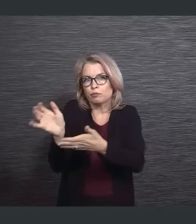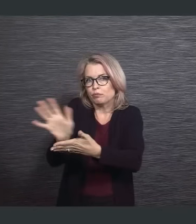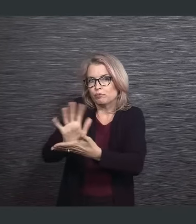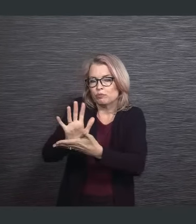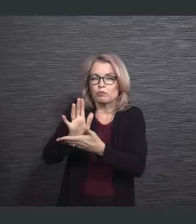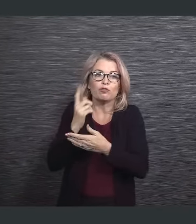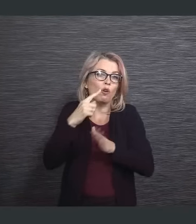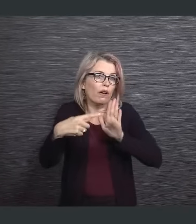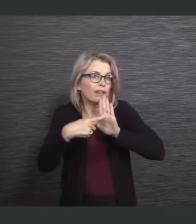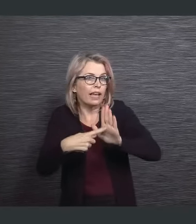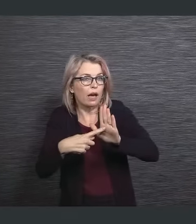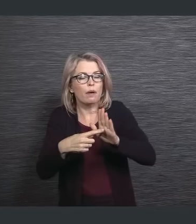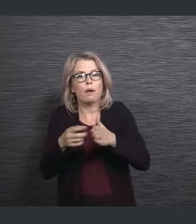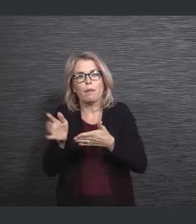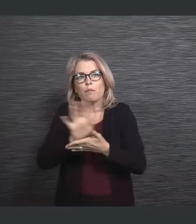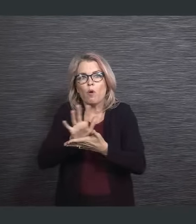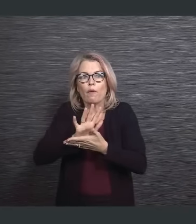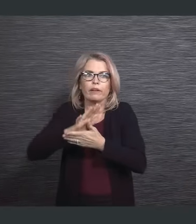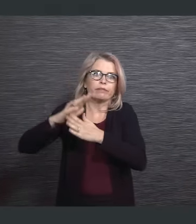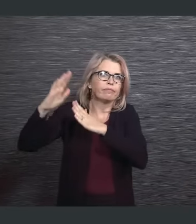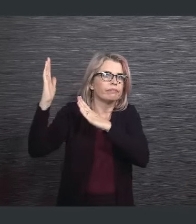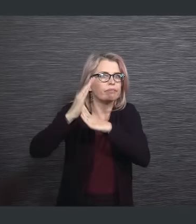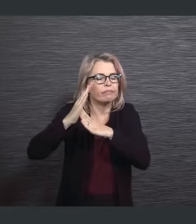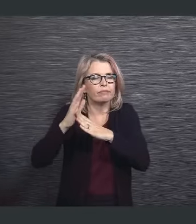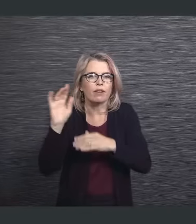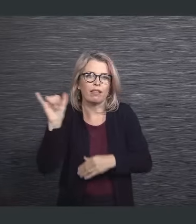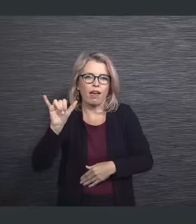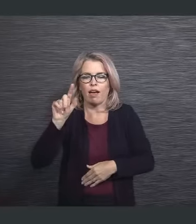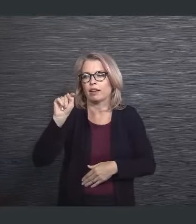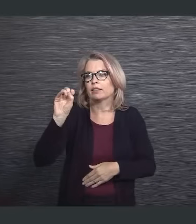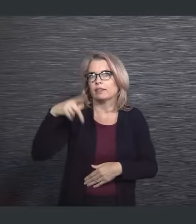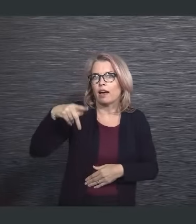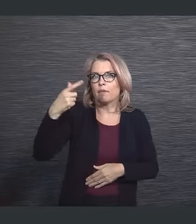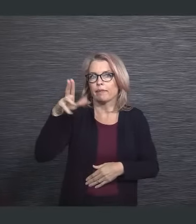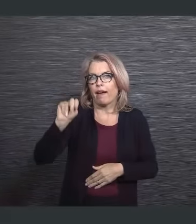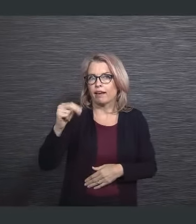in blockbusters like "Top Gun 2: Maverick."